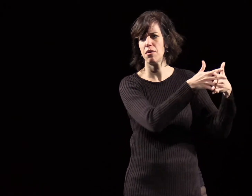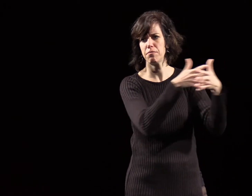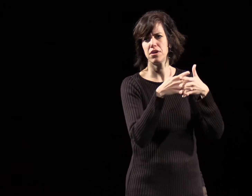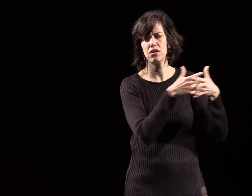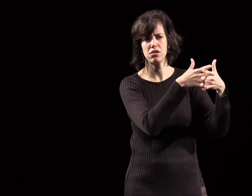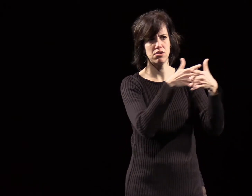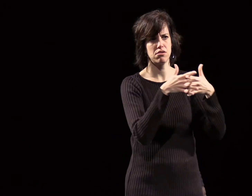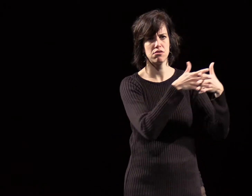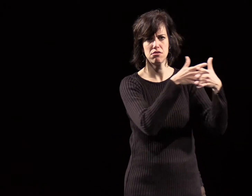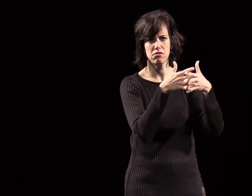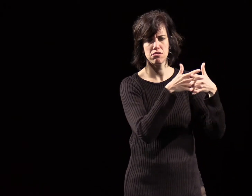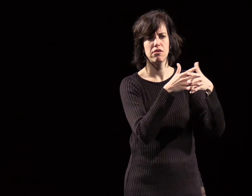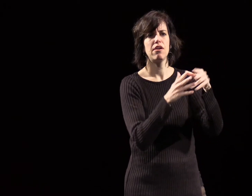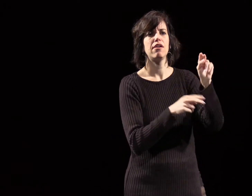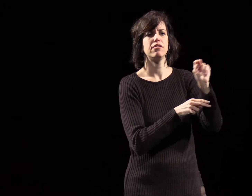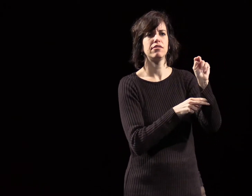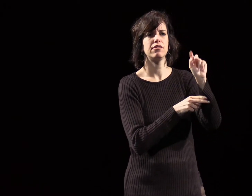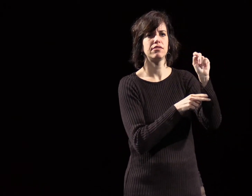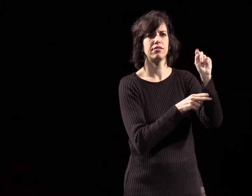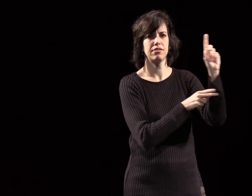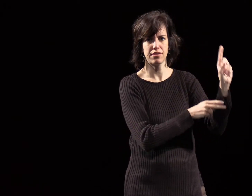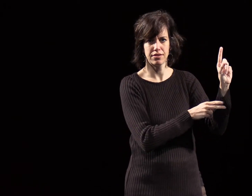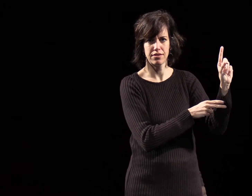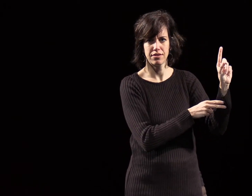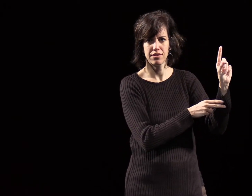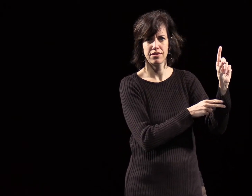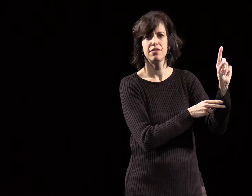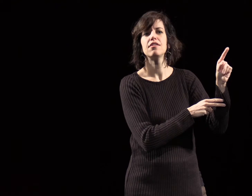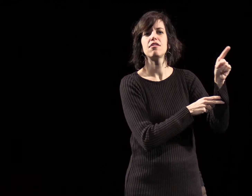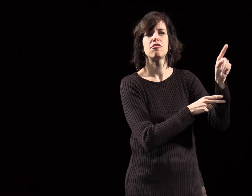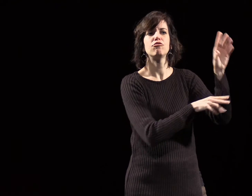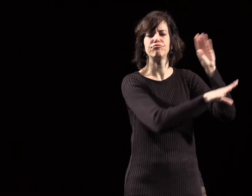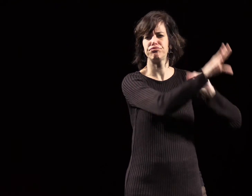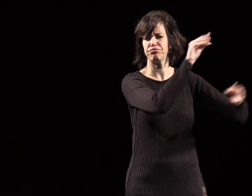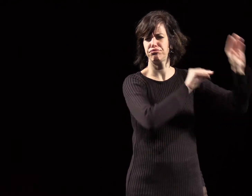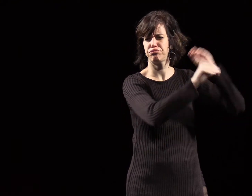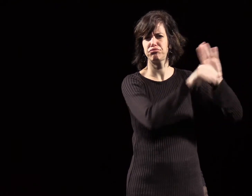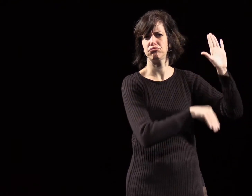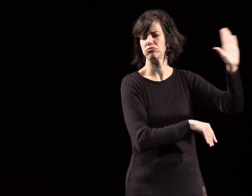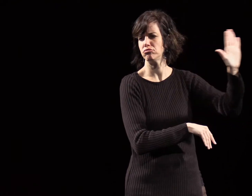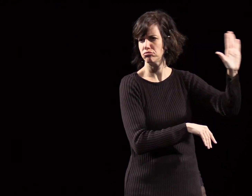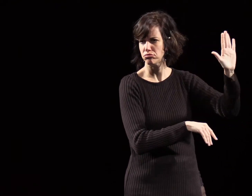He traveled throughout America with NTD, or the National Theatre of the Deaf.